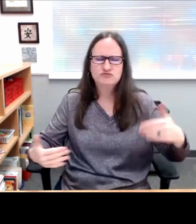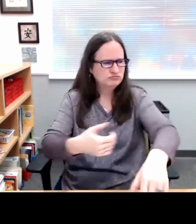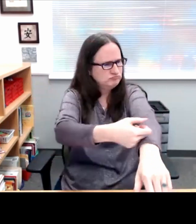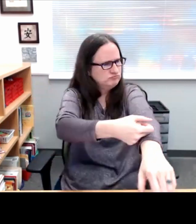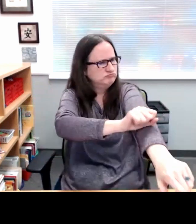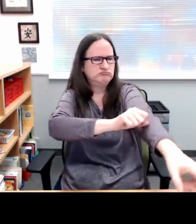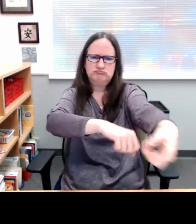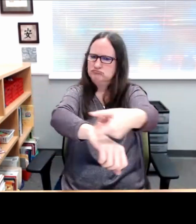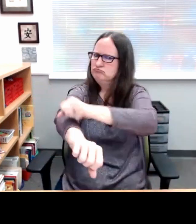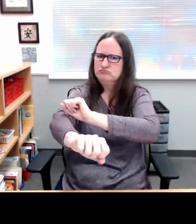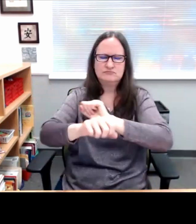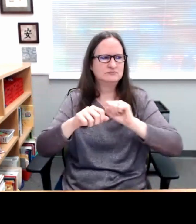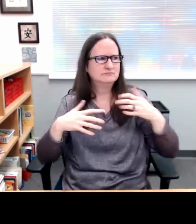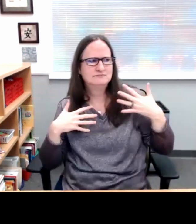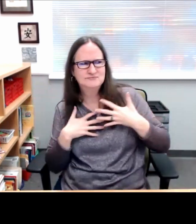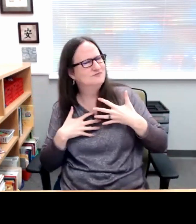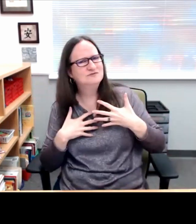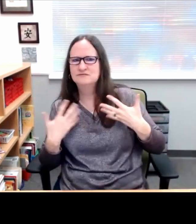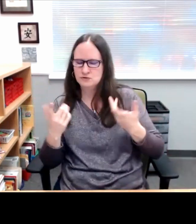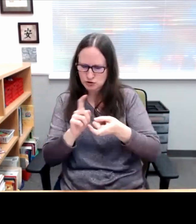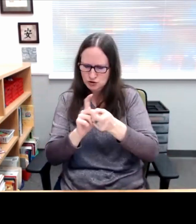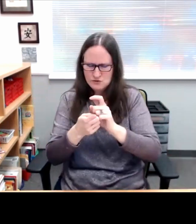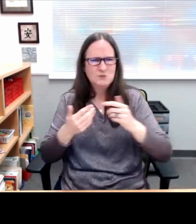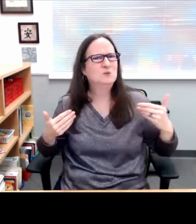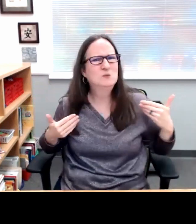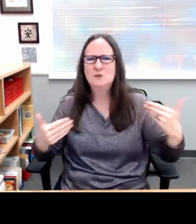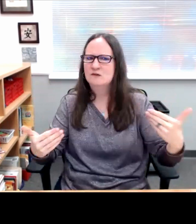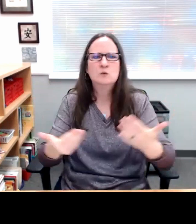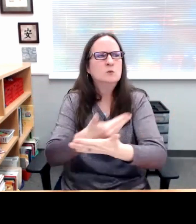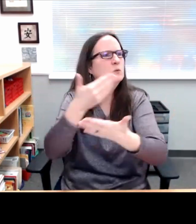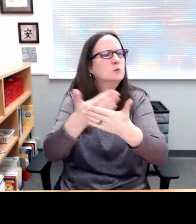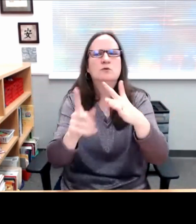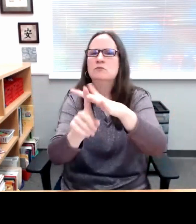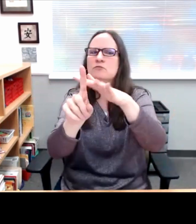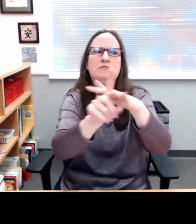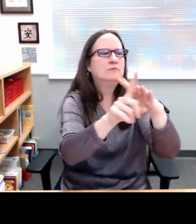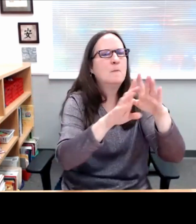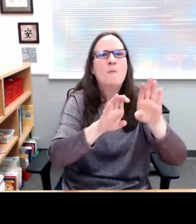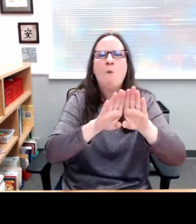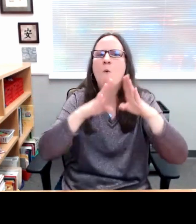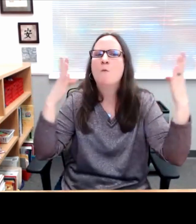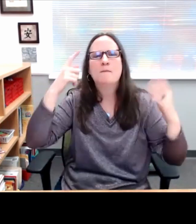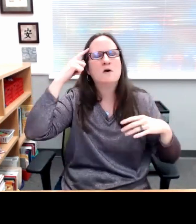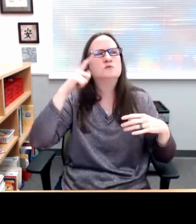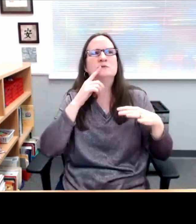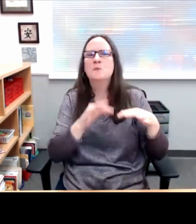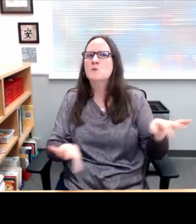Make changes, participate. Roll up your sleeves and plunge into it. Just do it. Anything new